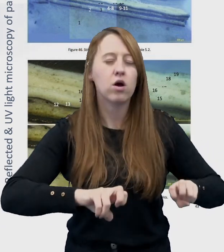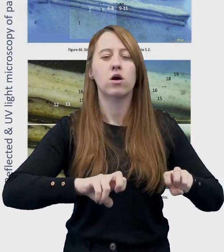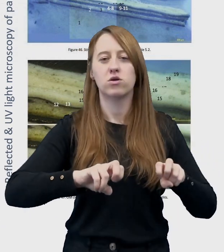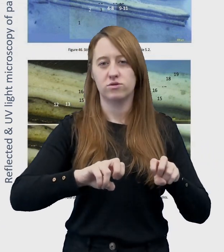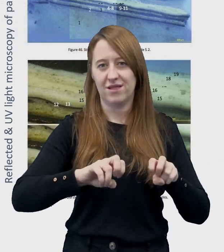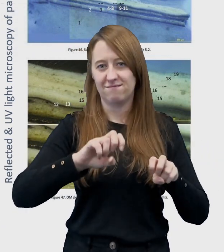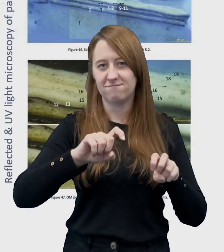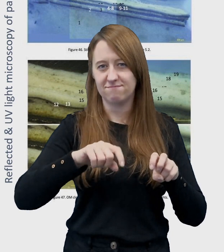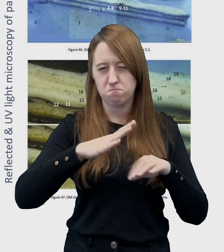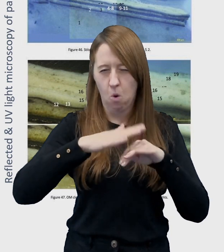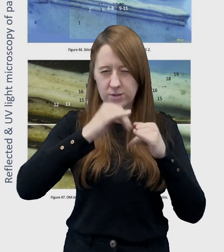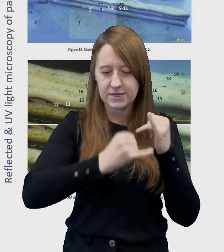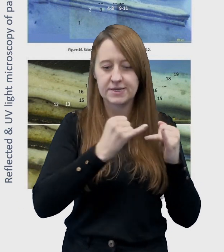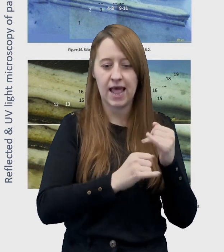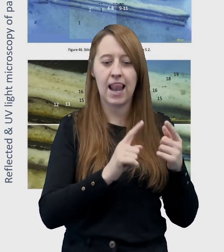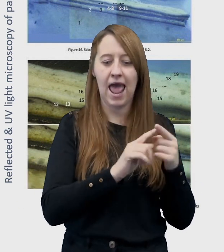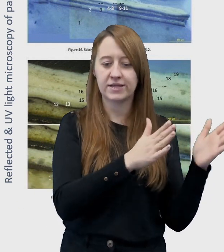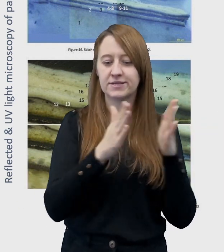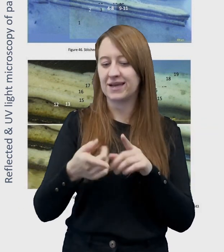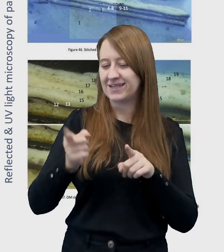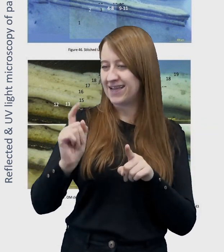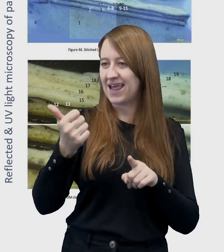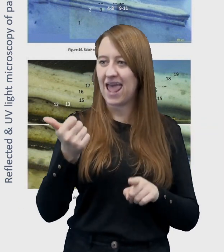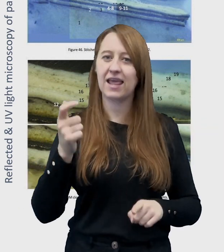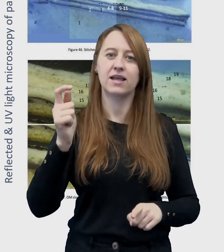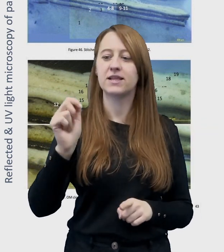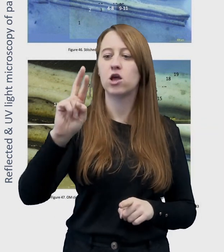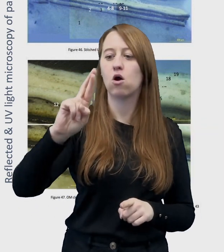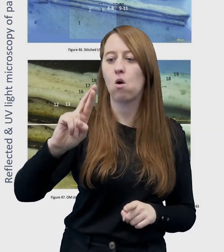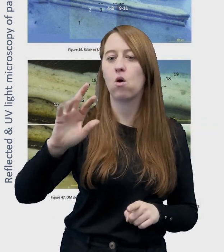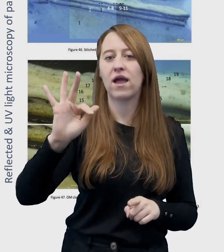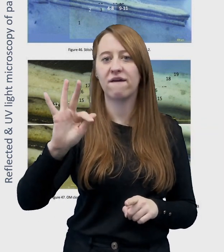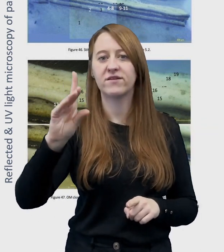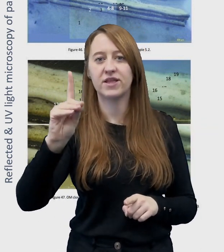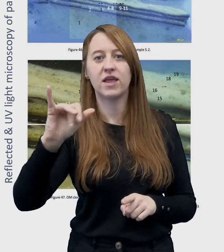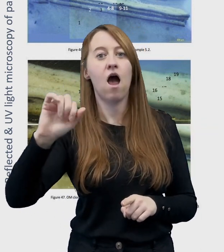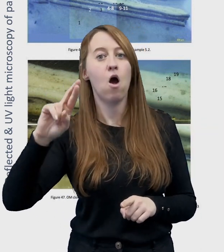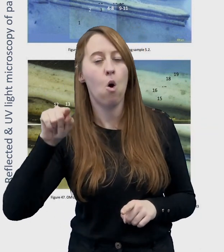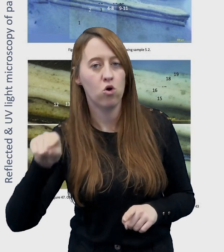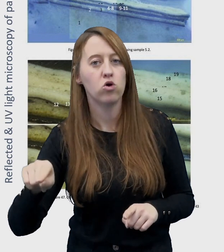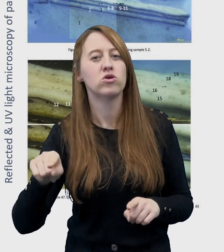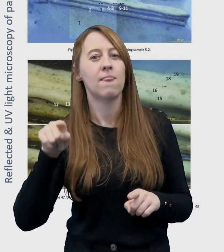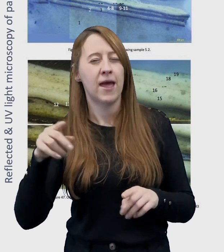Fourier-Transform Infrared, ATRFTIR, which allowed molecular analysis.